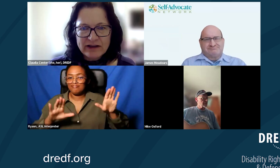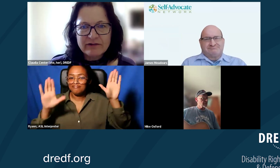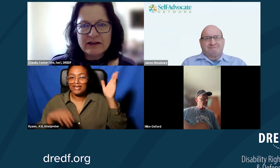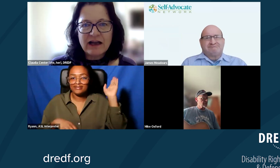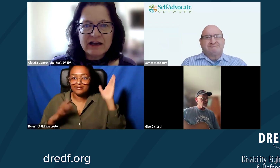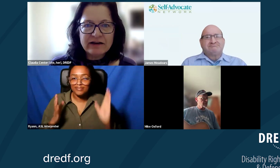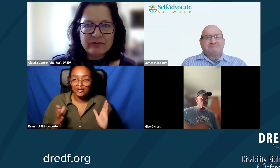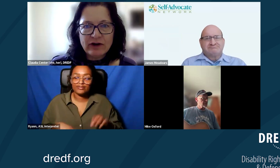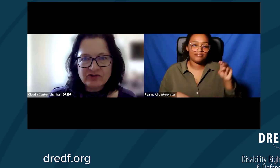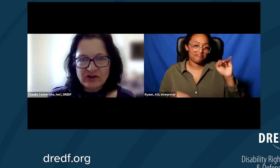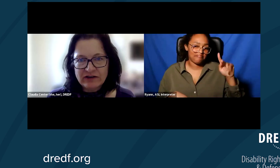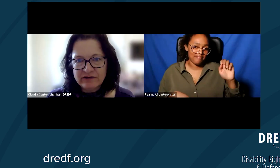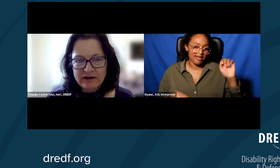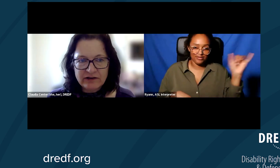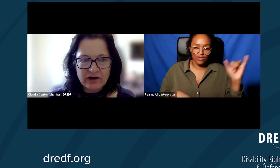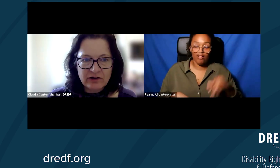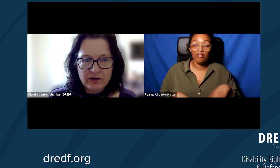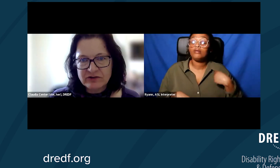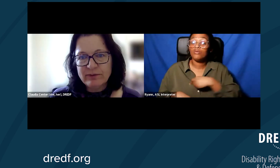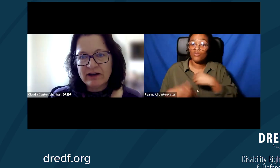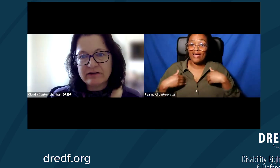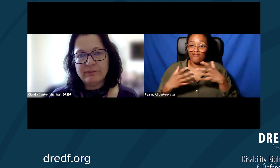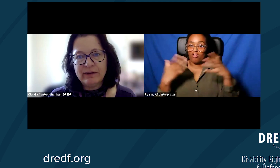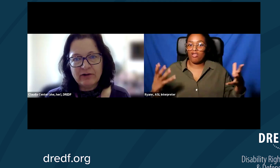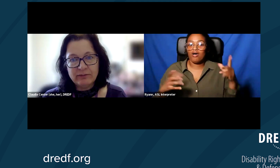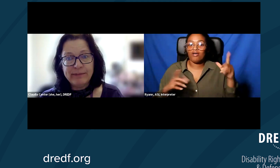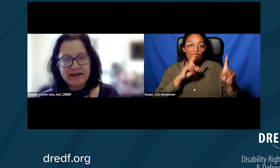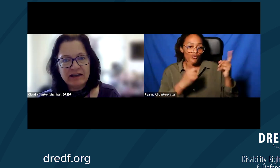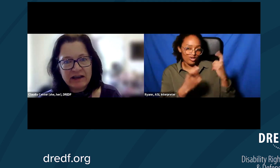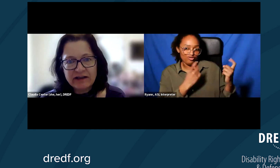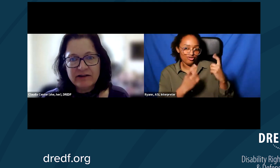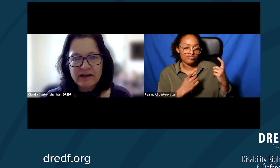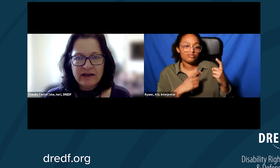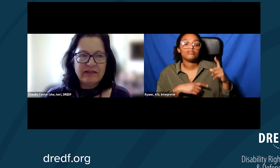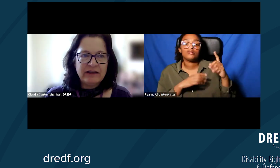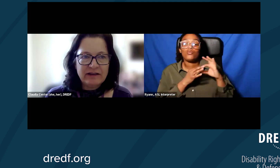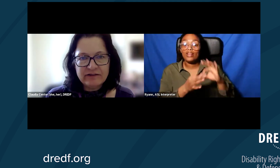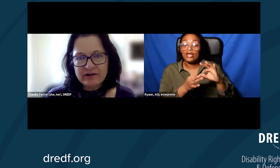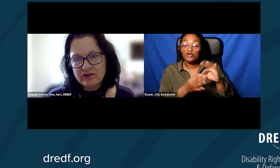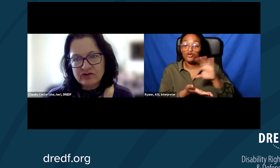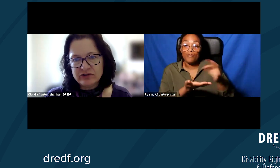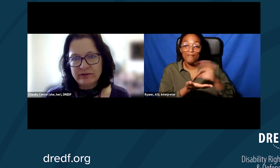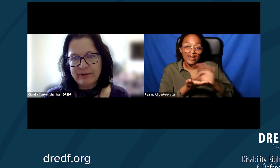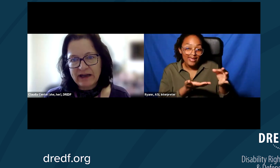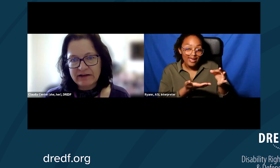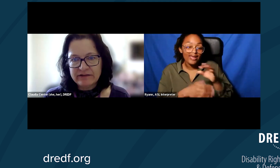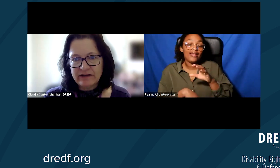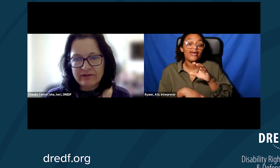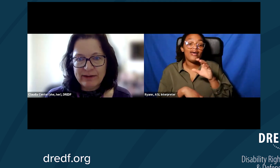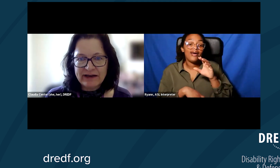We have a LOT of questions in our question box about Medicaid and the institutional bias of